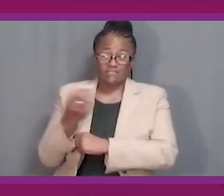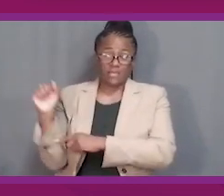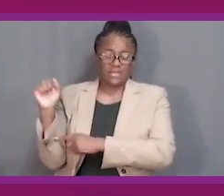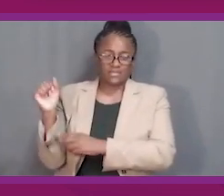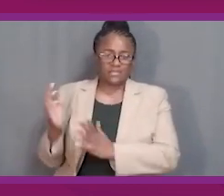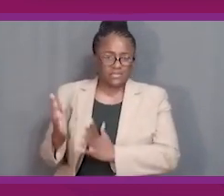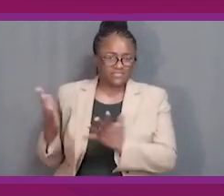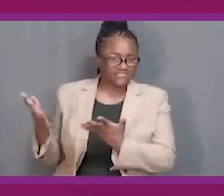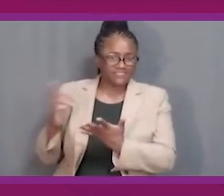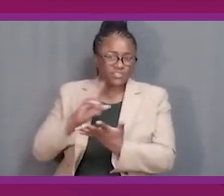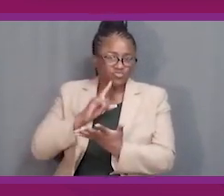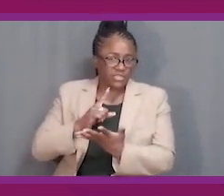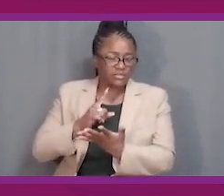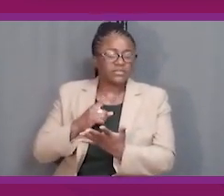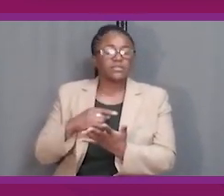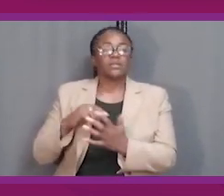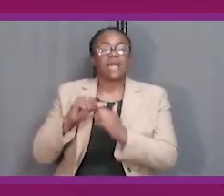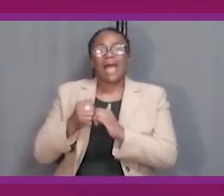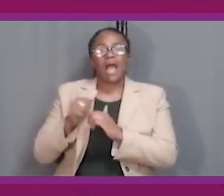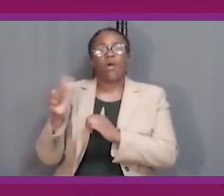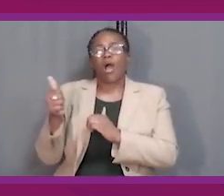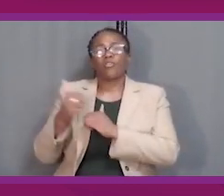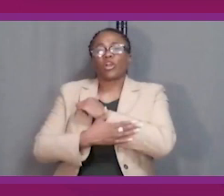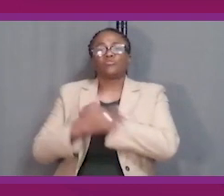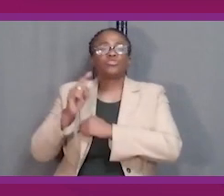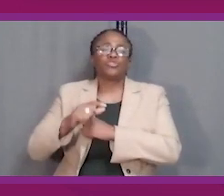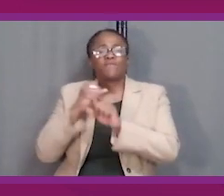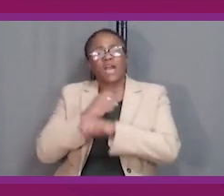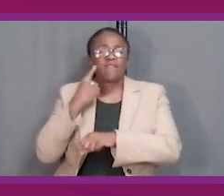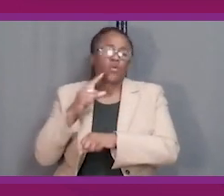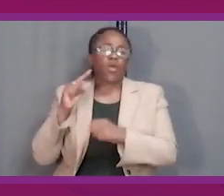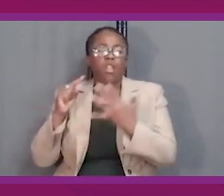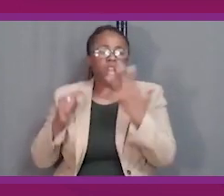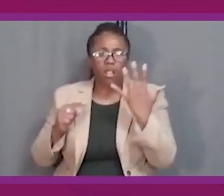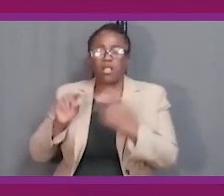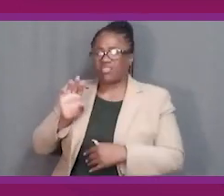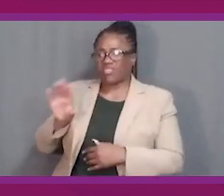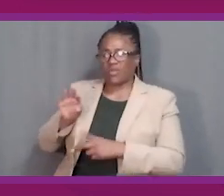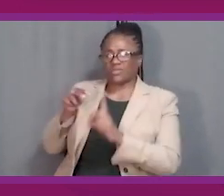I think the power of an international disability justice movement is that disabled people, where